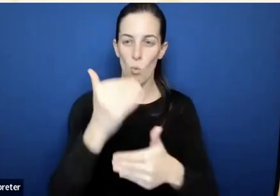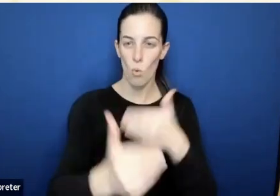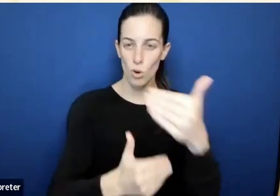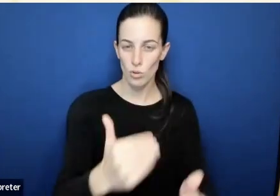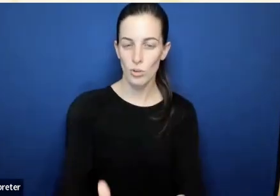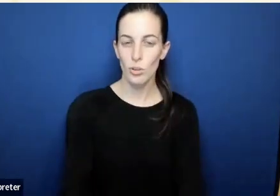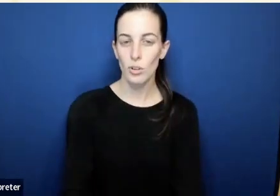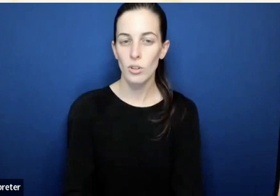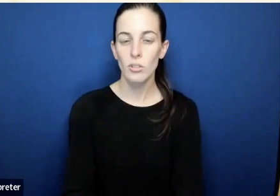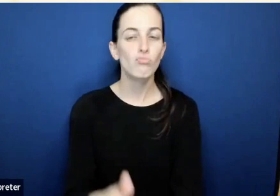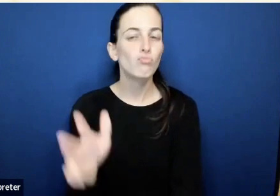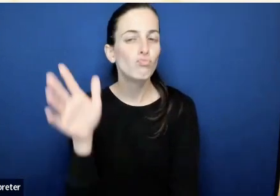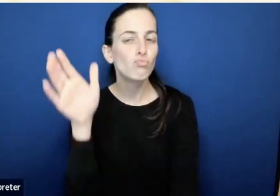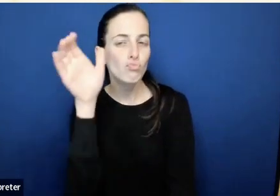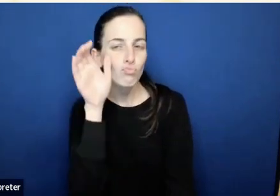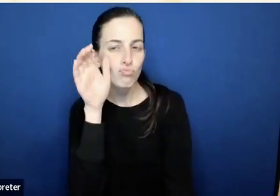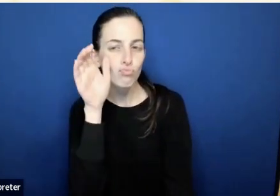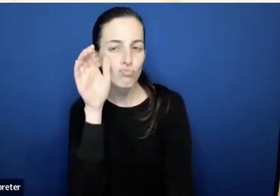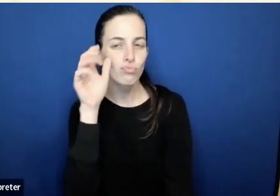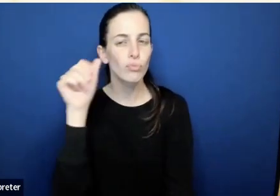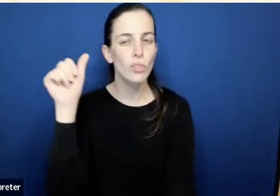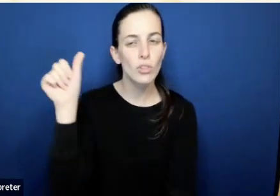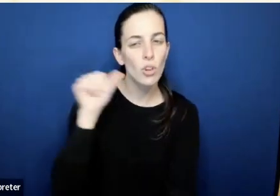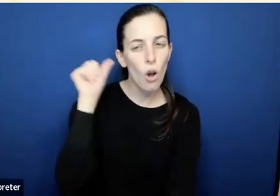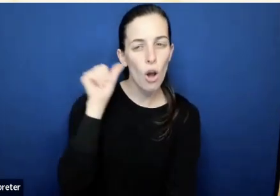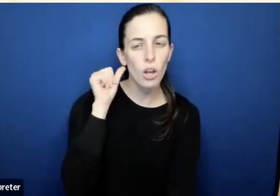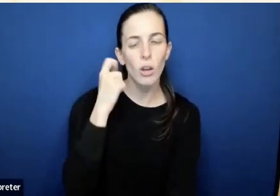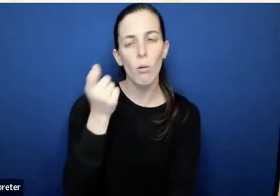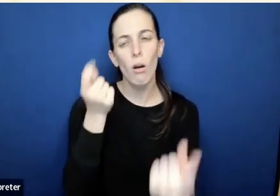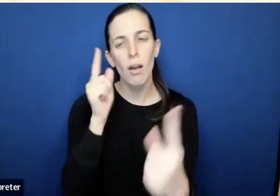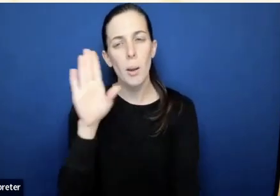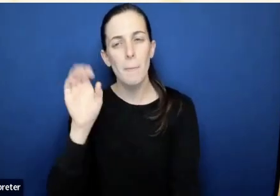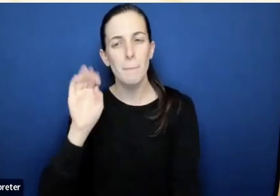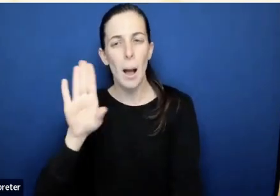So let's listen to the audio together to understand Bob's experience better.